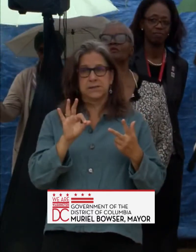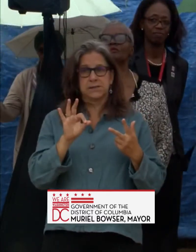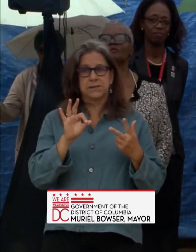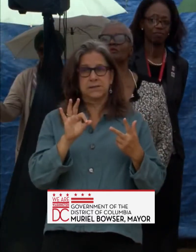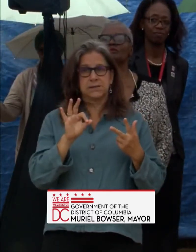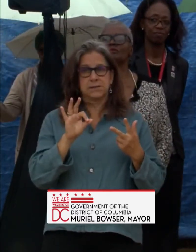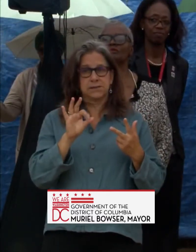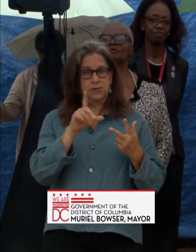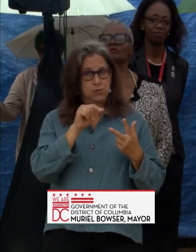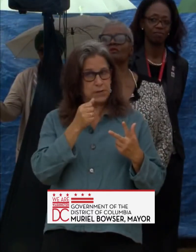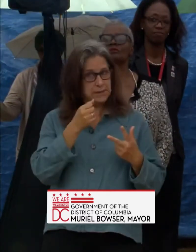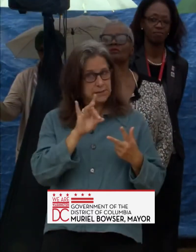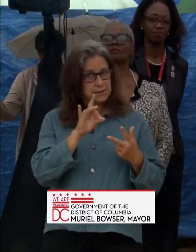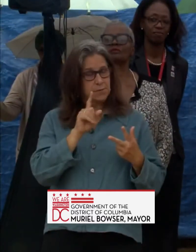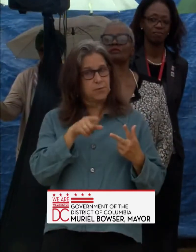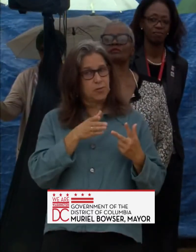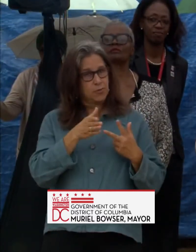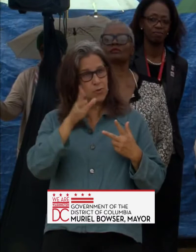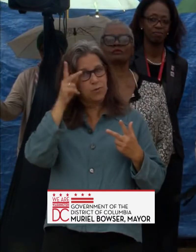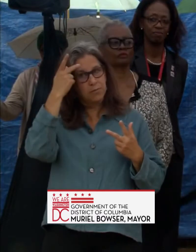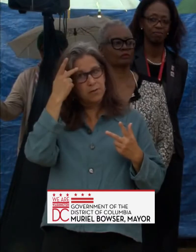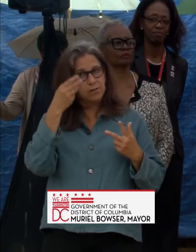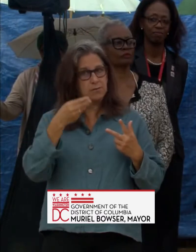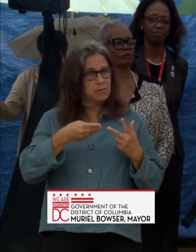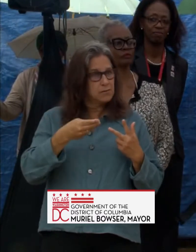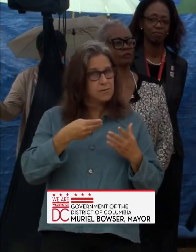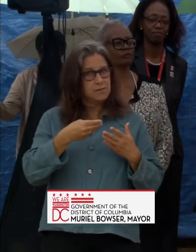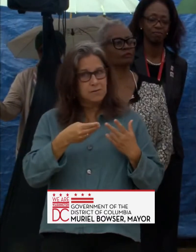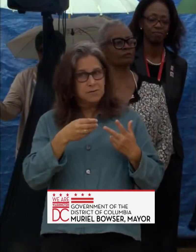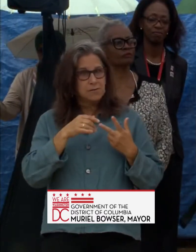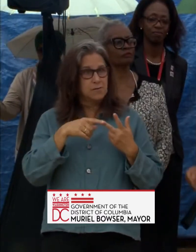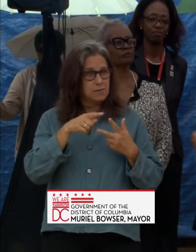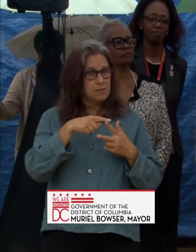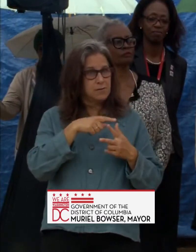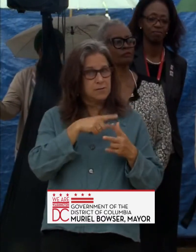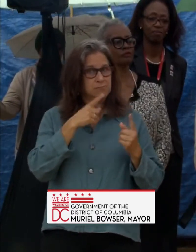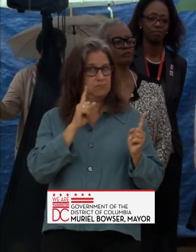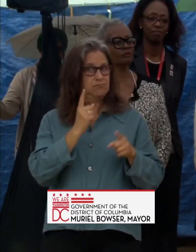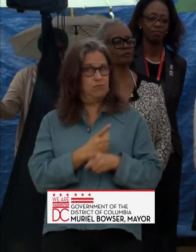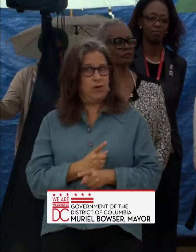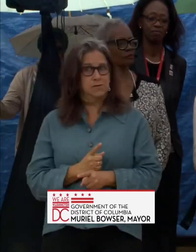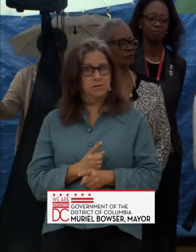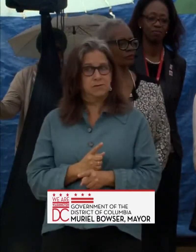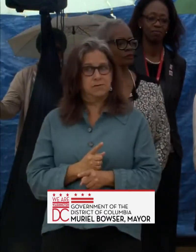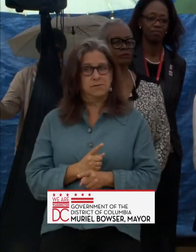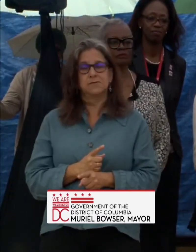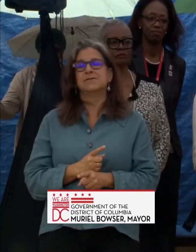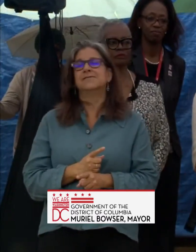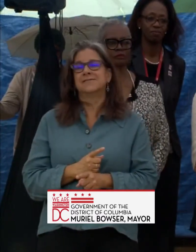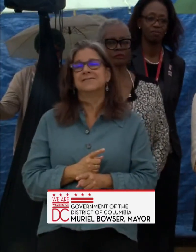THE BUREAUCRACY JUST LIKE EVERYBODY ELSE. WELL, OUR PLAN WOULD HAVE HAD SIX FACILITIES START